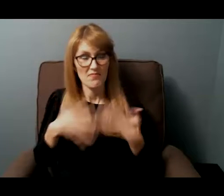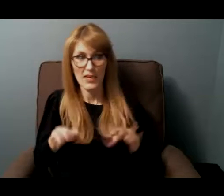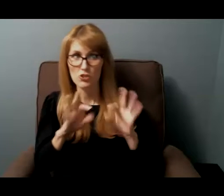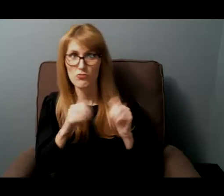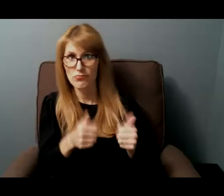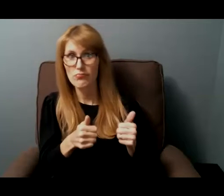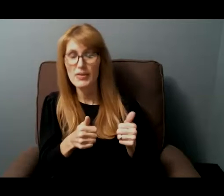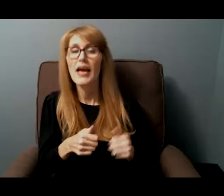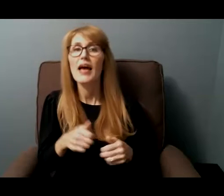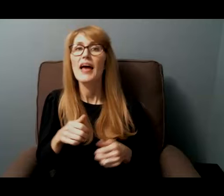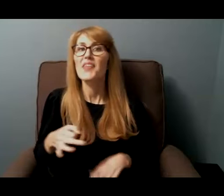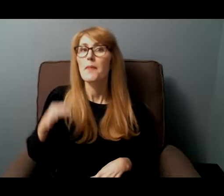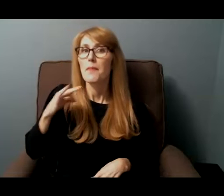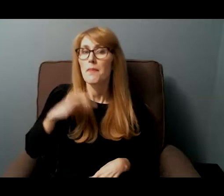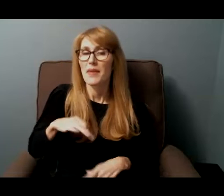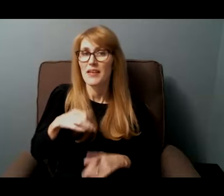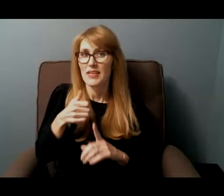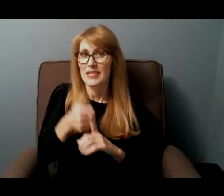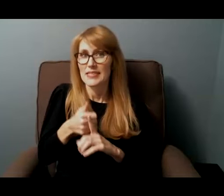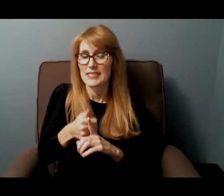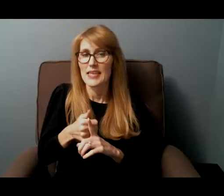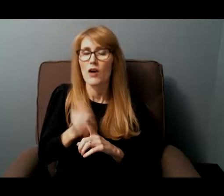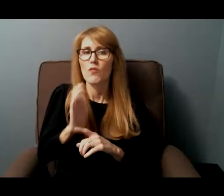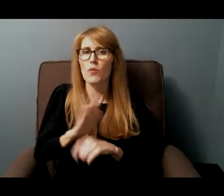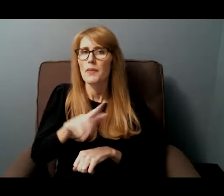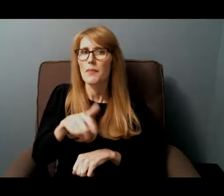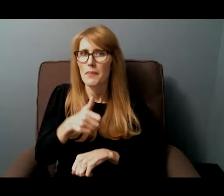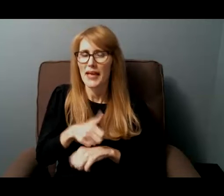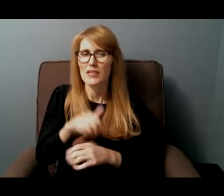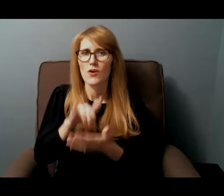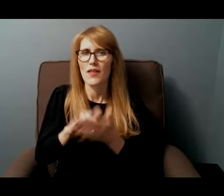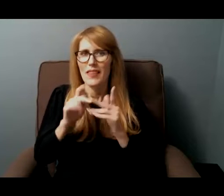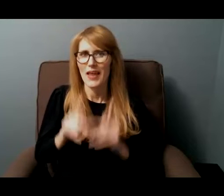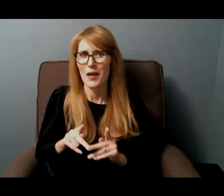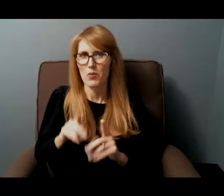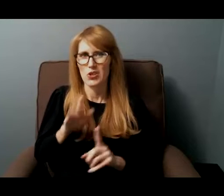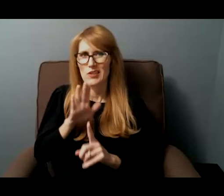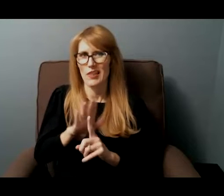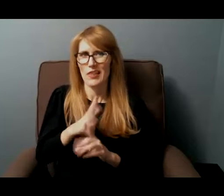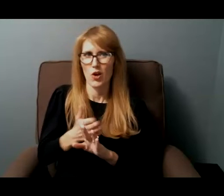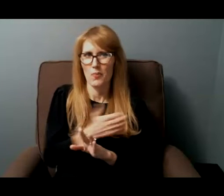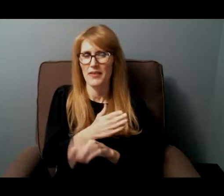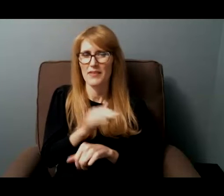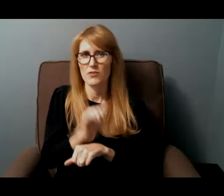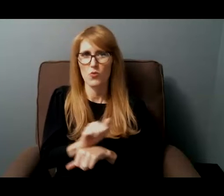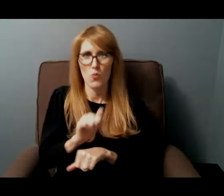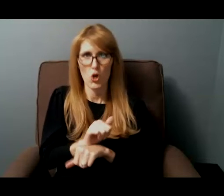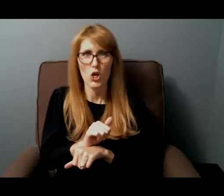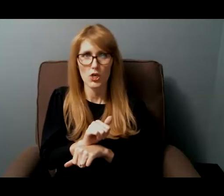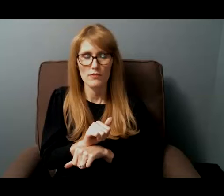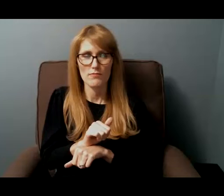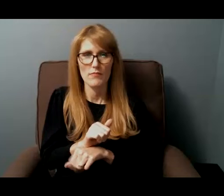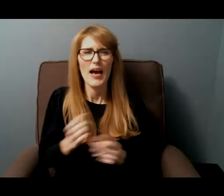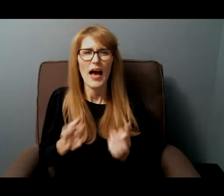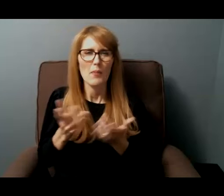based on the person's previous work record, their lifetime earnings. And so as a result of that, the